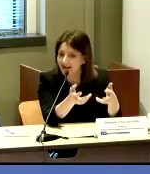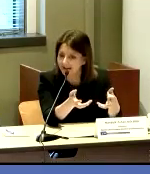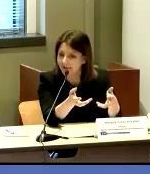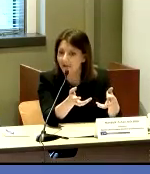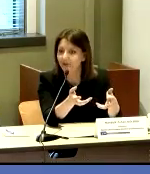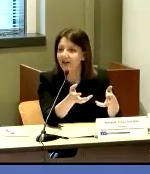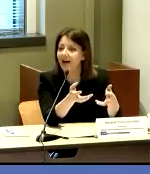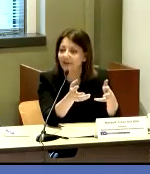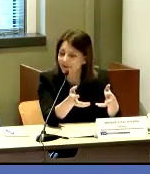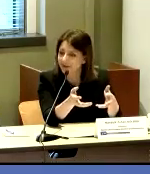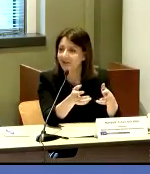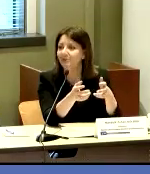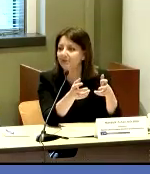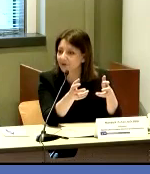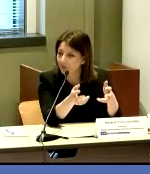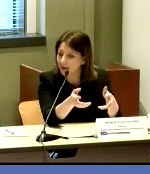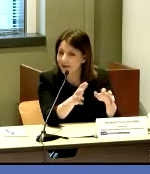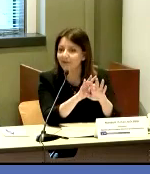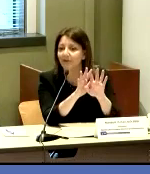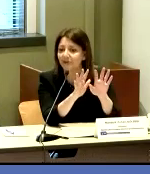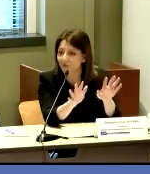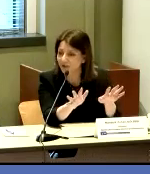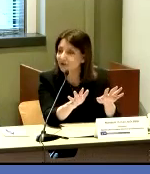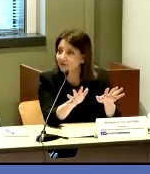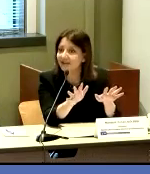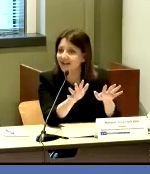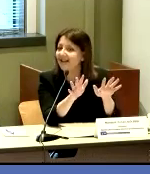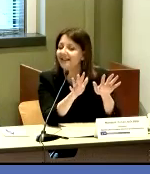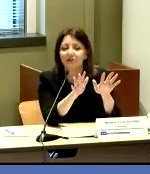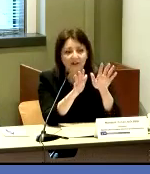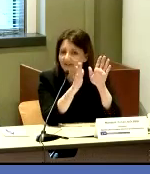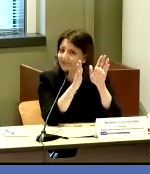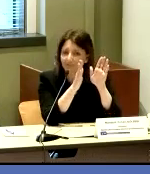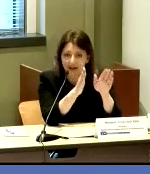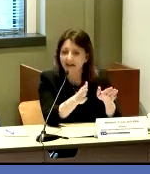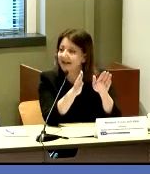asking folks about their symptoms, swabbing folks, right, doing the just blocking